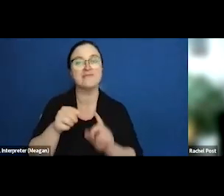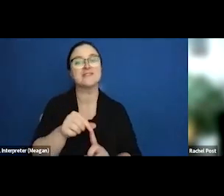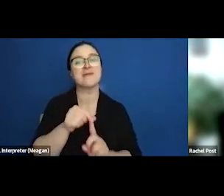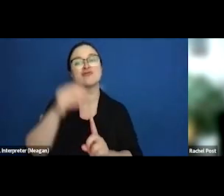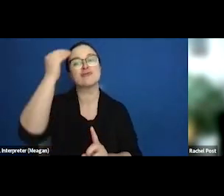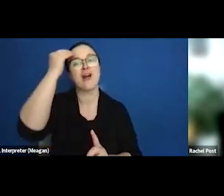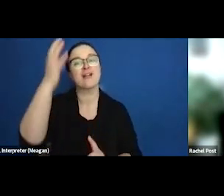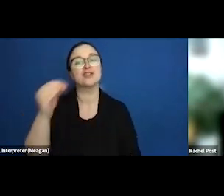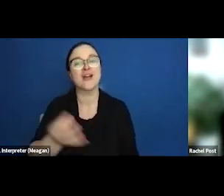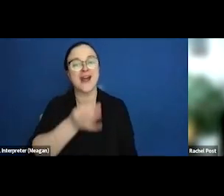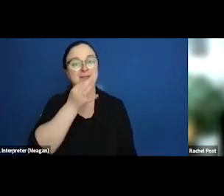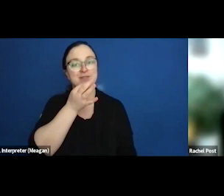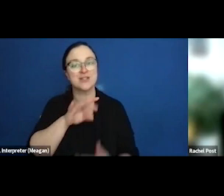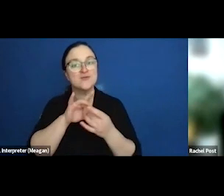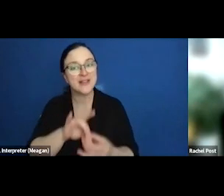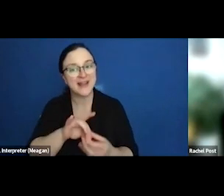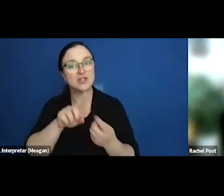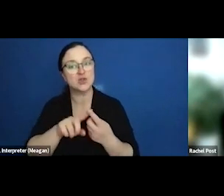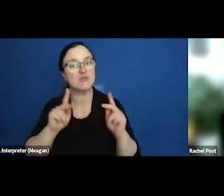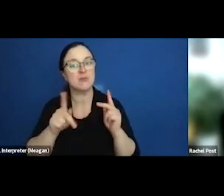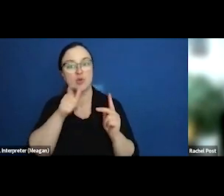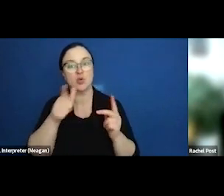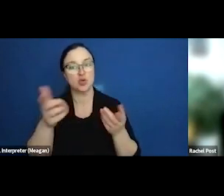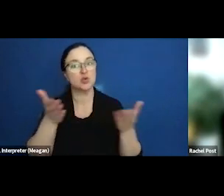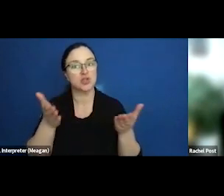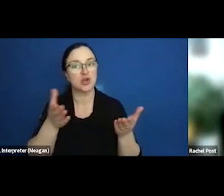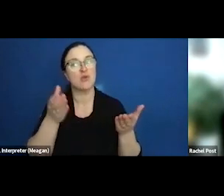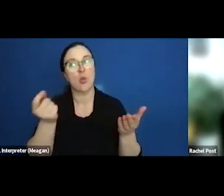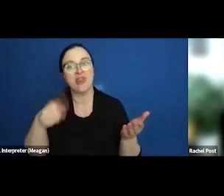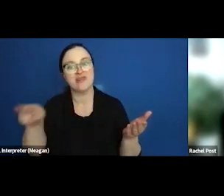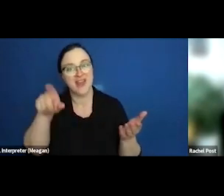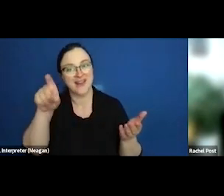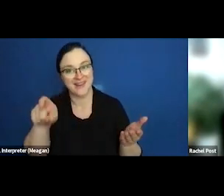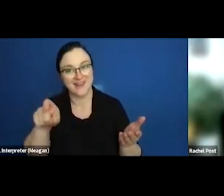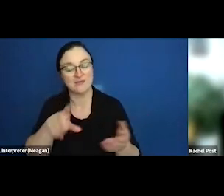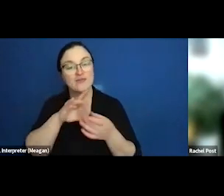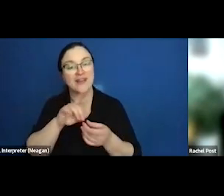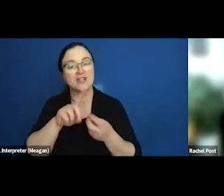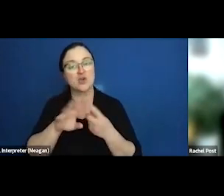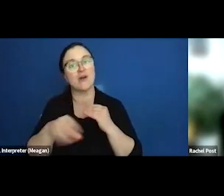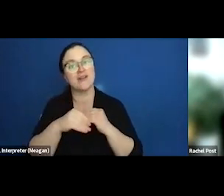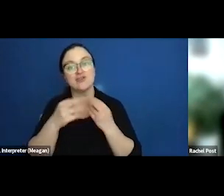about what the people you are serving need in terms of additional resources.